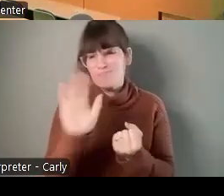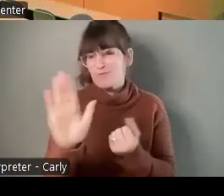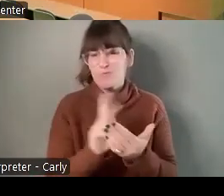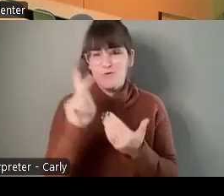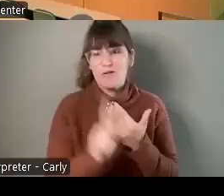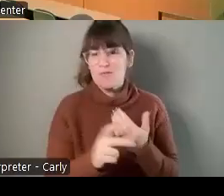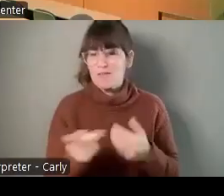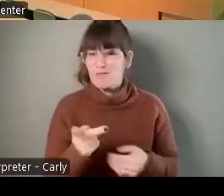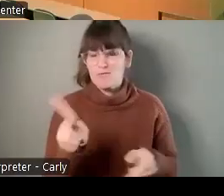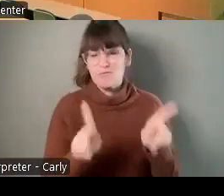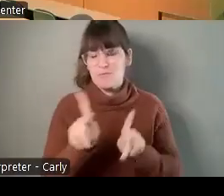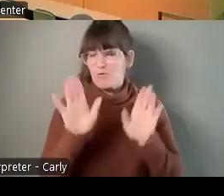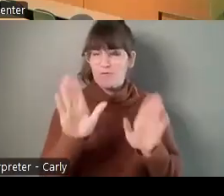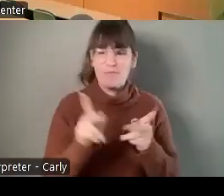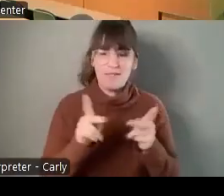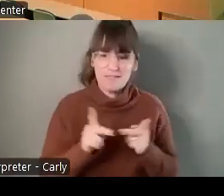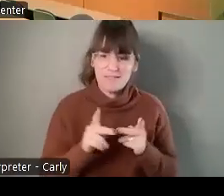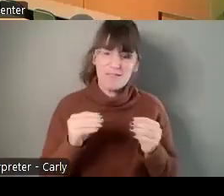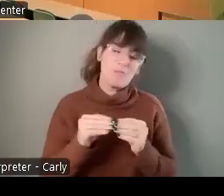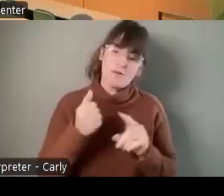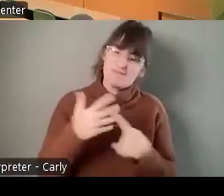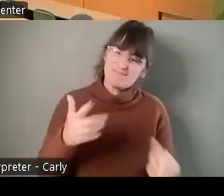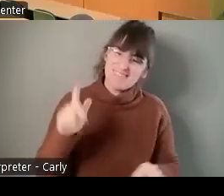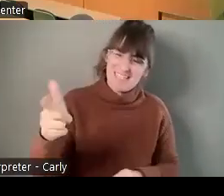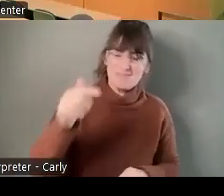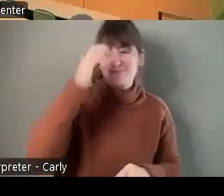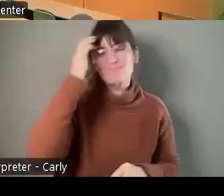in good places now and I'll tell you more about them someday if you're curious about them. Um